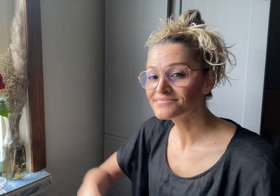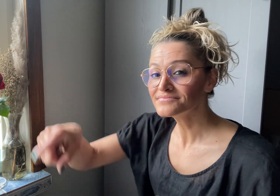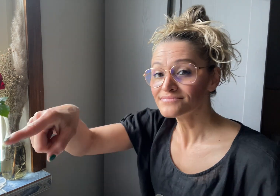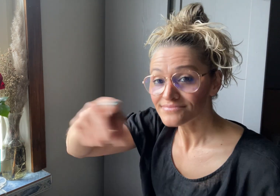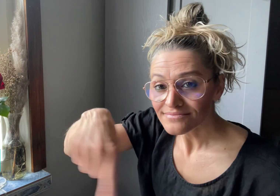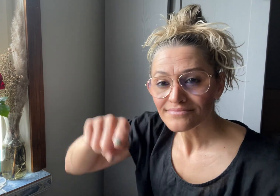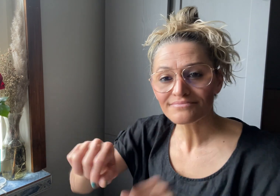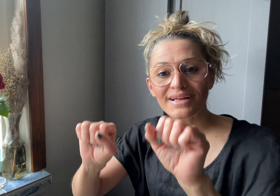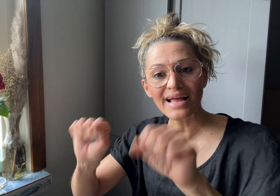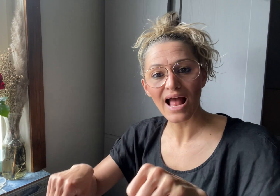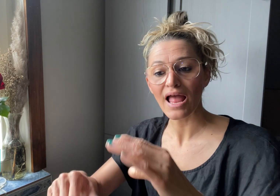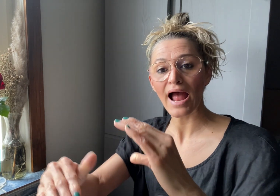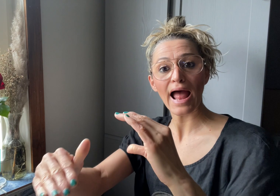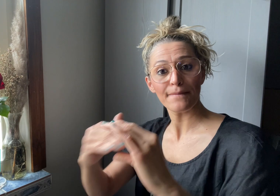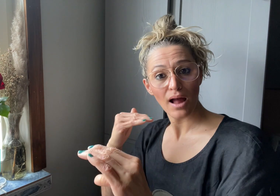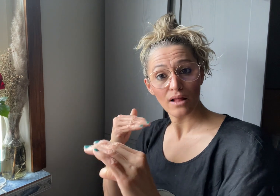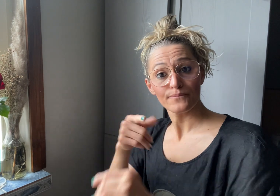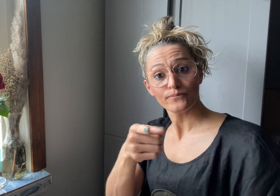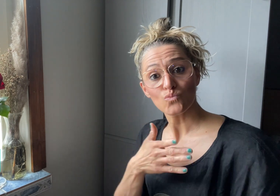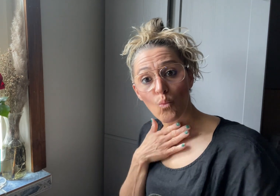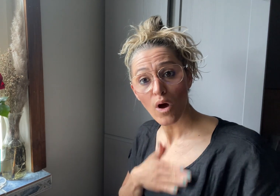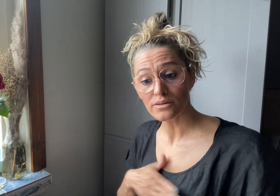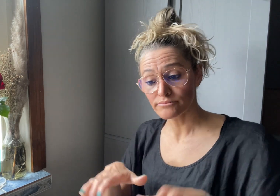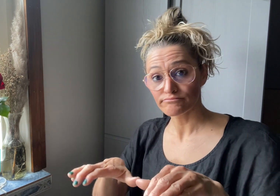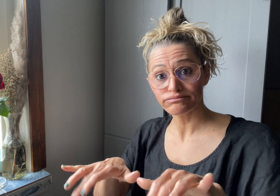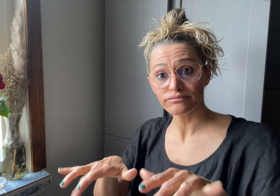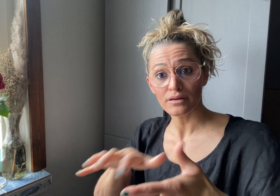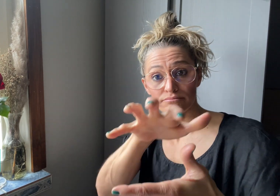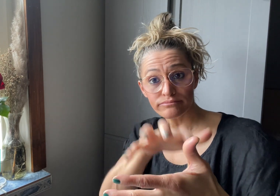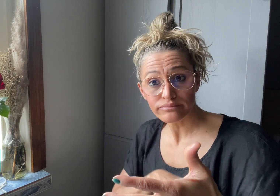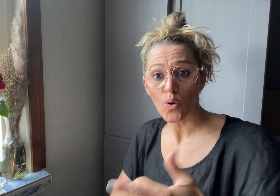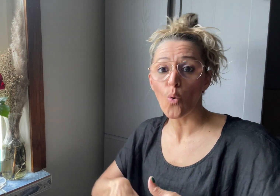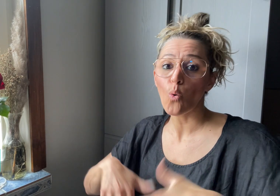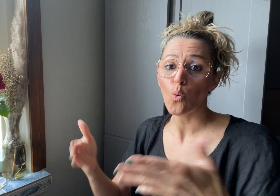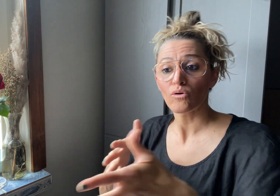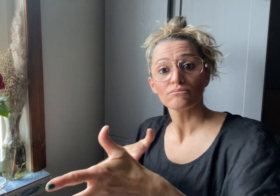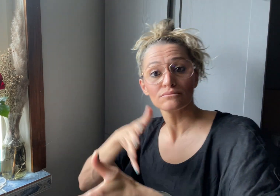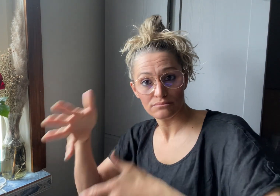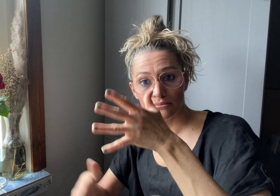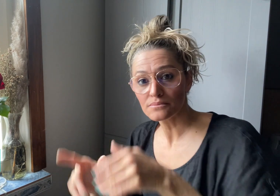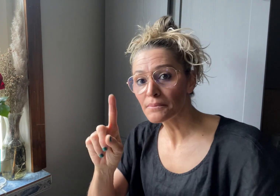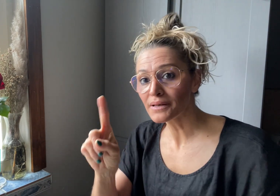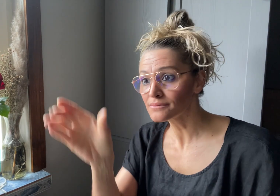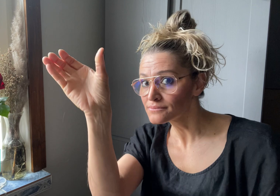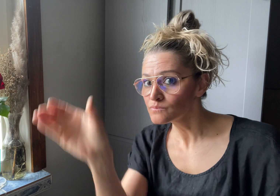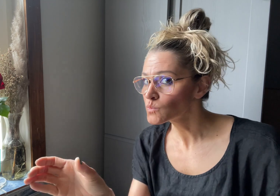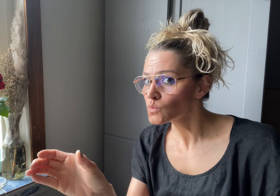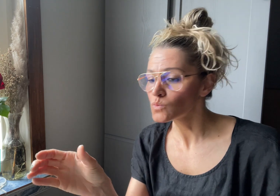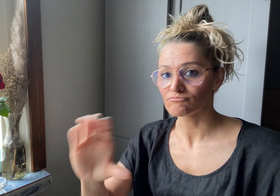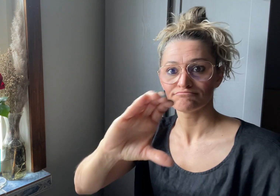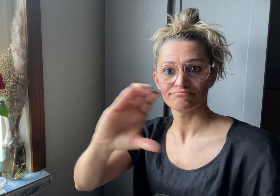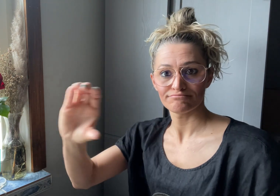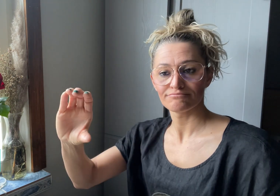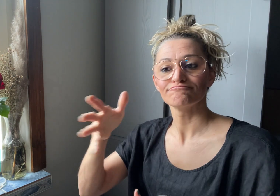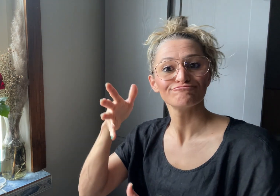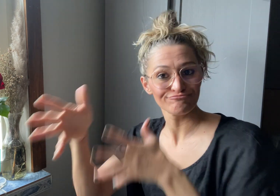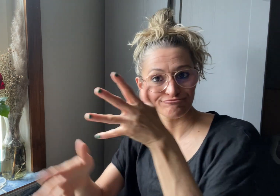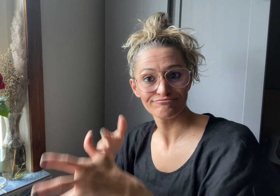You can email your text or video comments